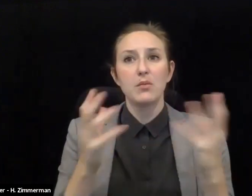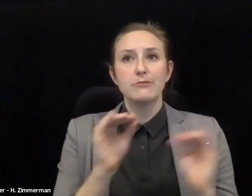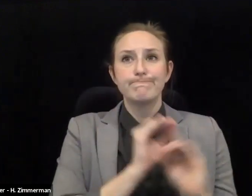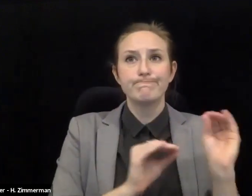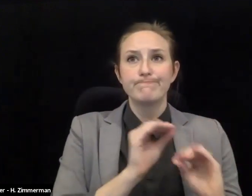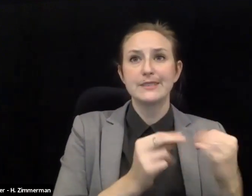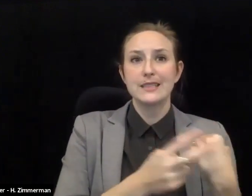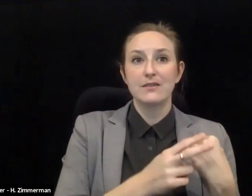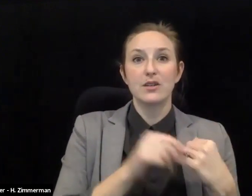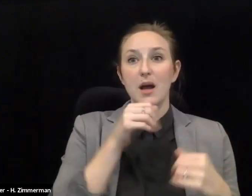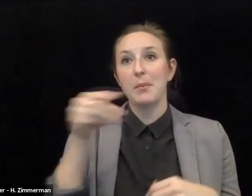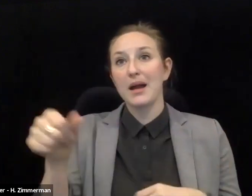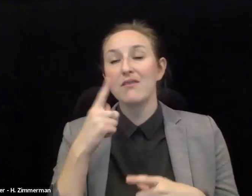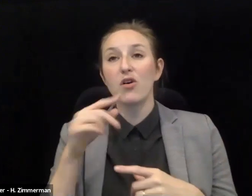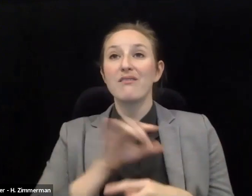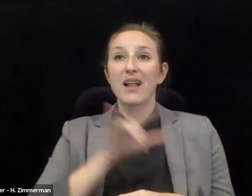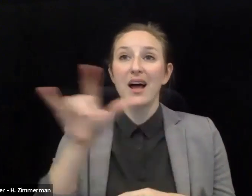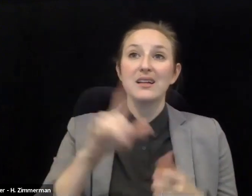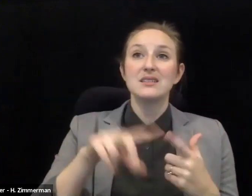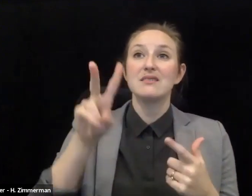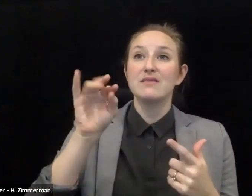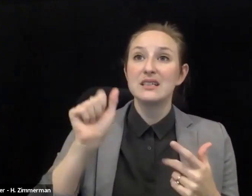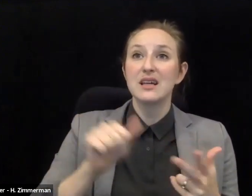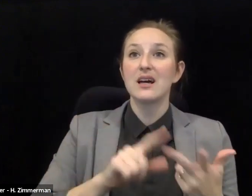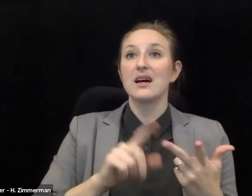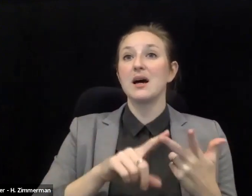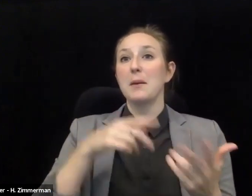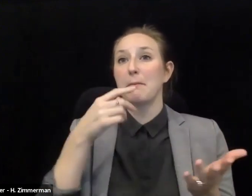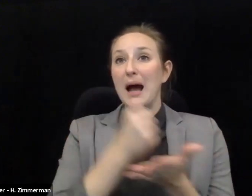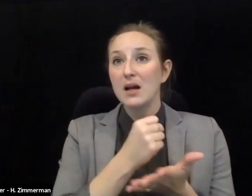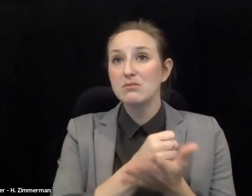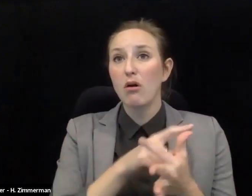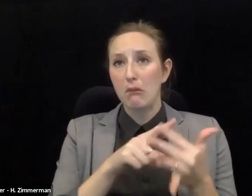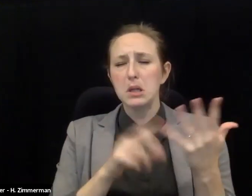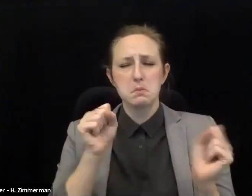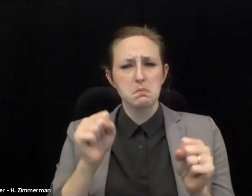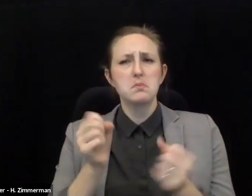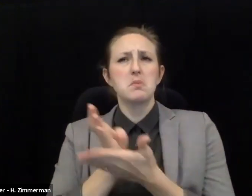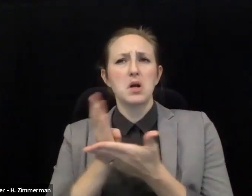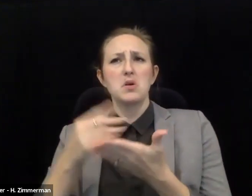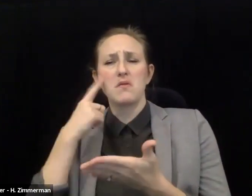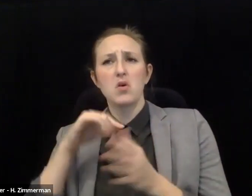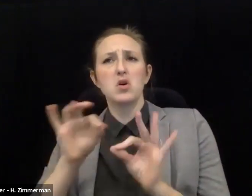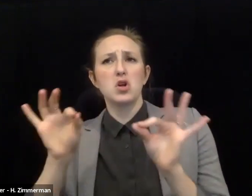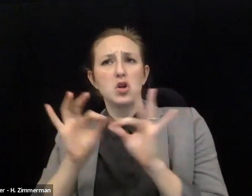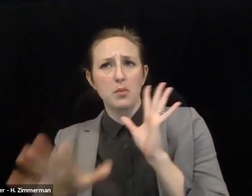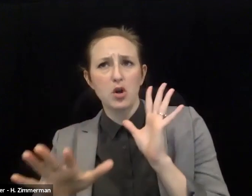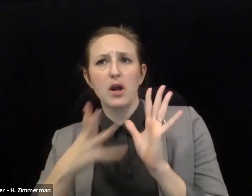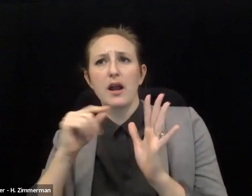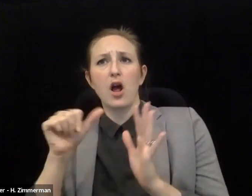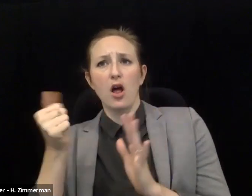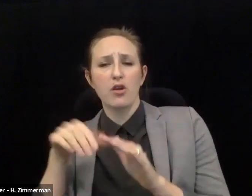visas for passports and yes like budgeting and for interpreters and other you know accessibility